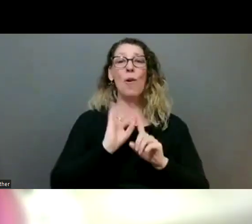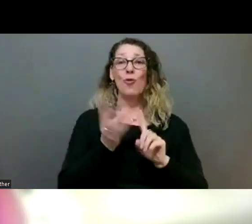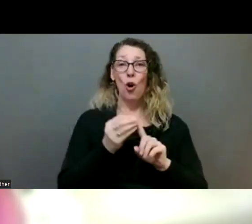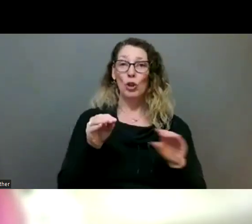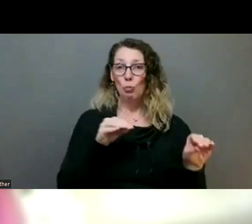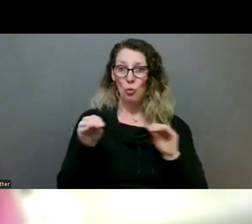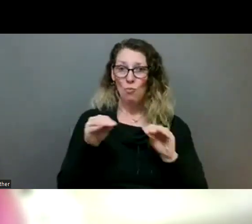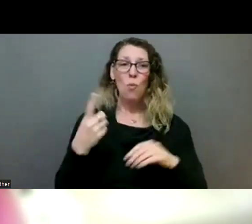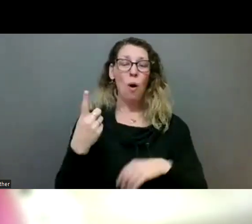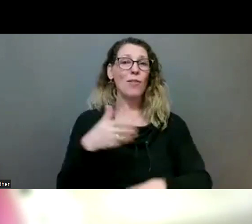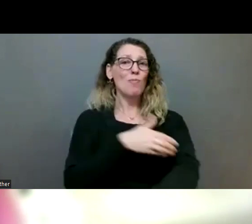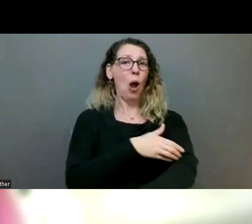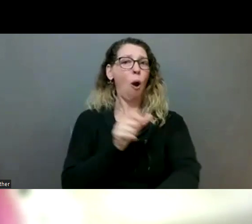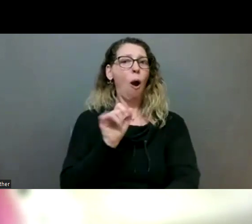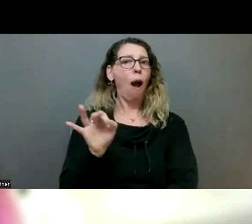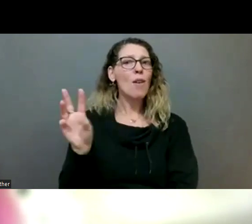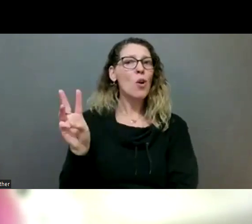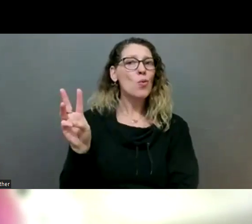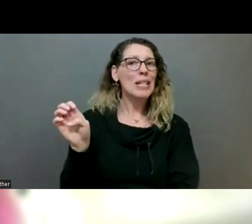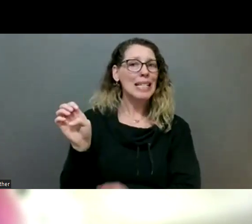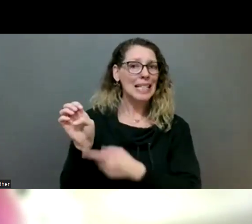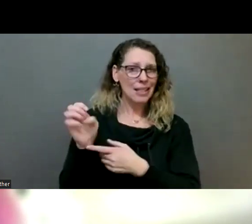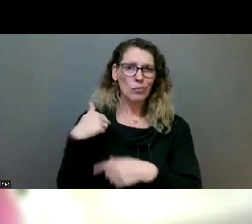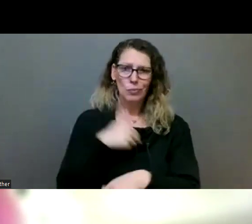is power of we, and so that's something we've been really working on is power of